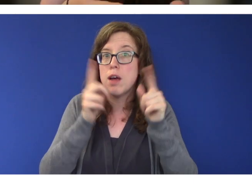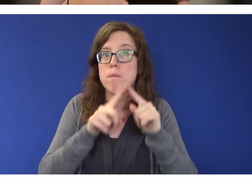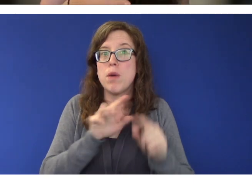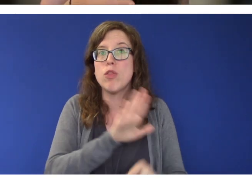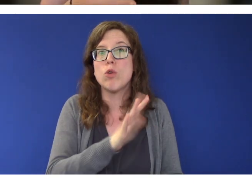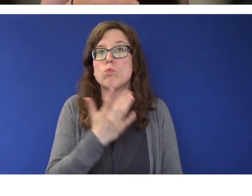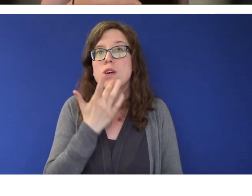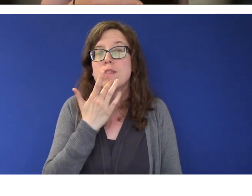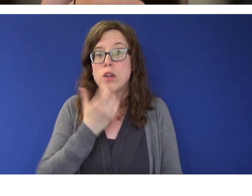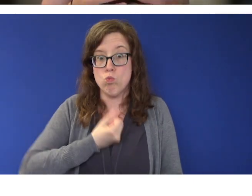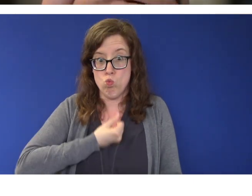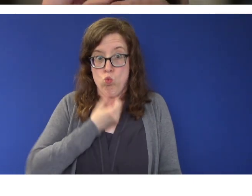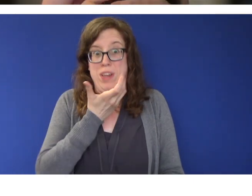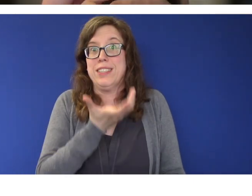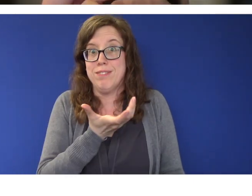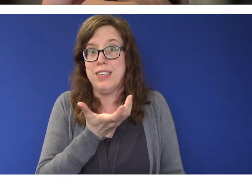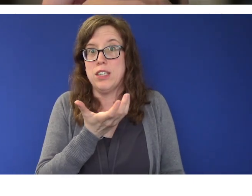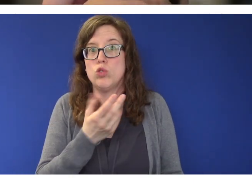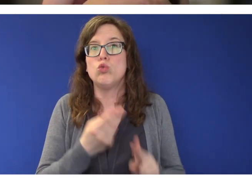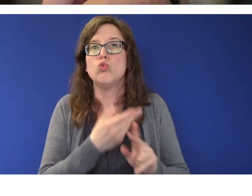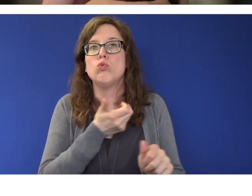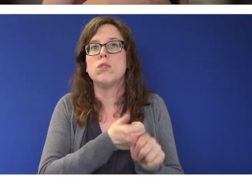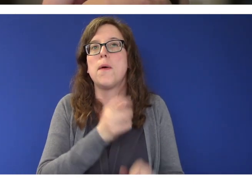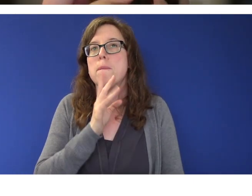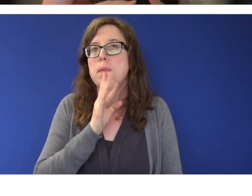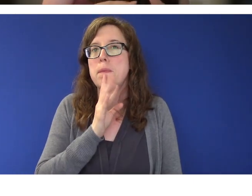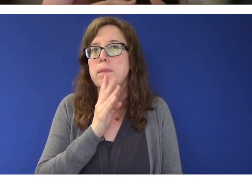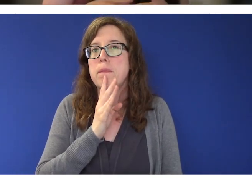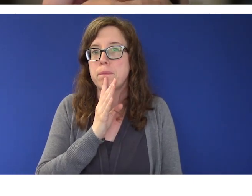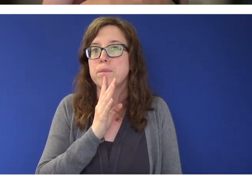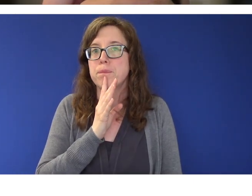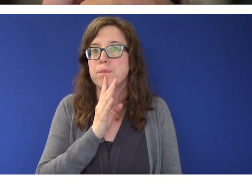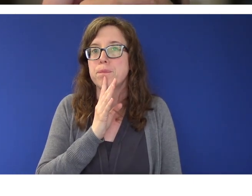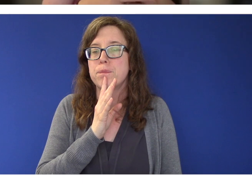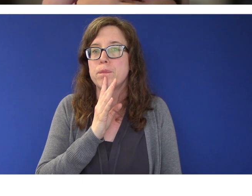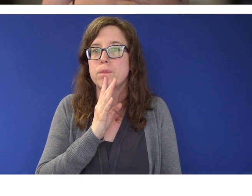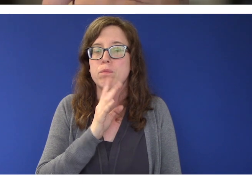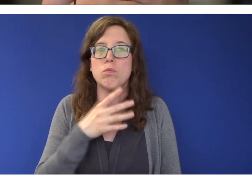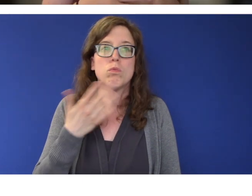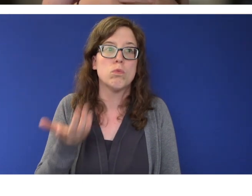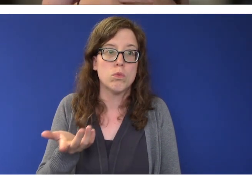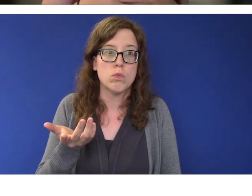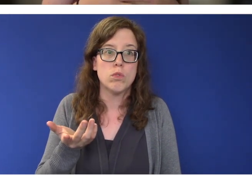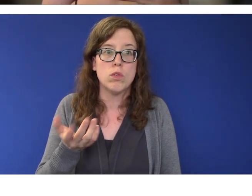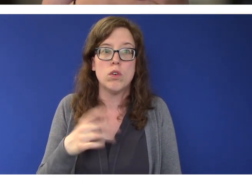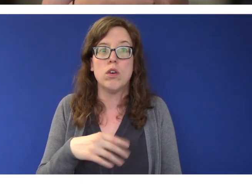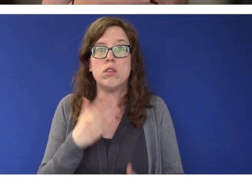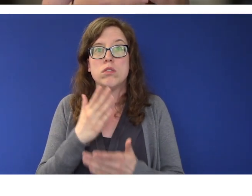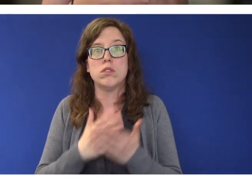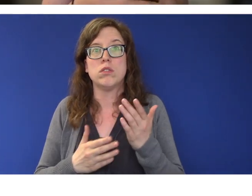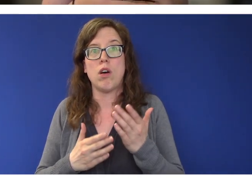but they prefer expressively to use speech for themselves. Sometimes students will use